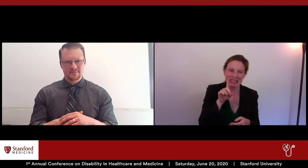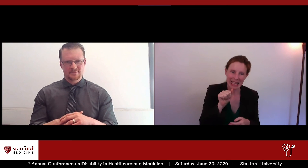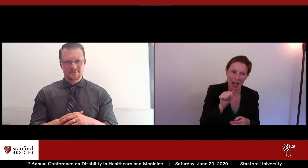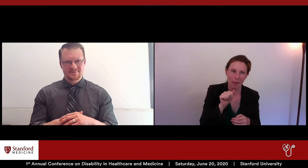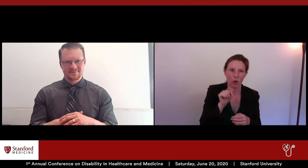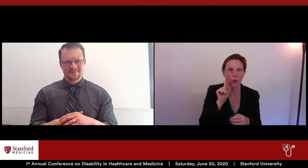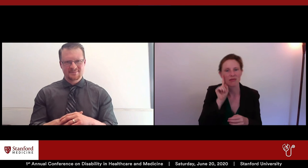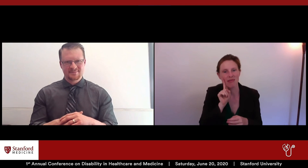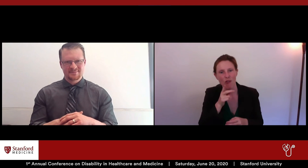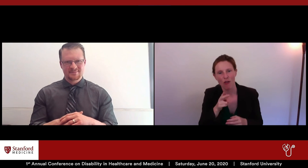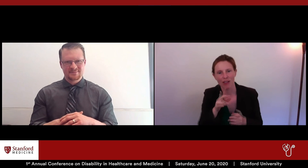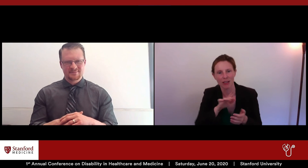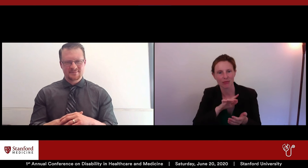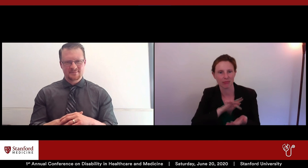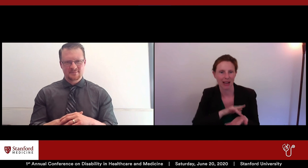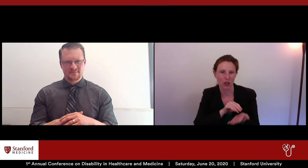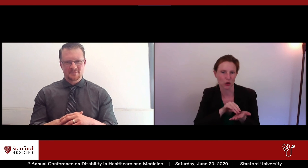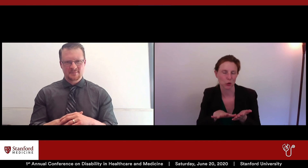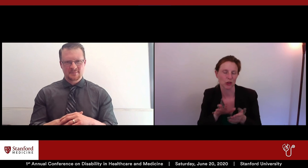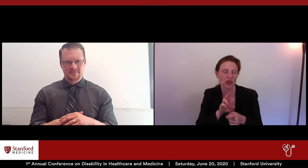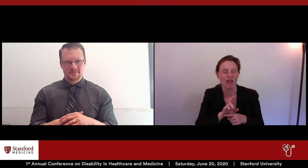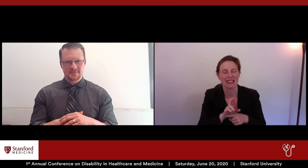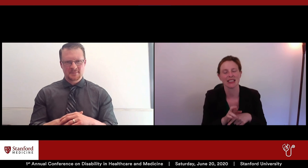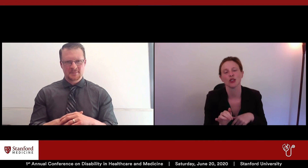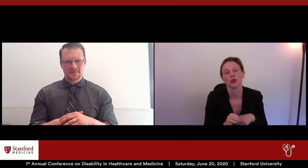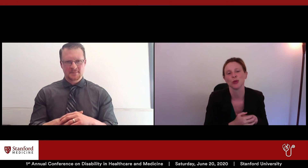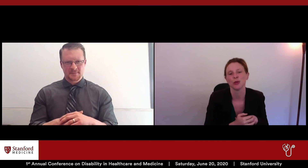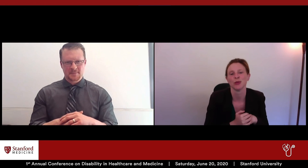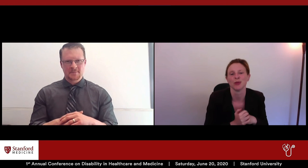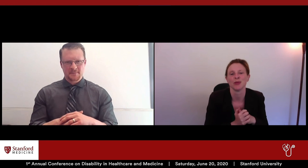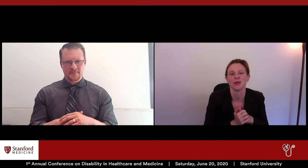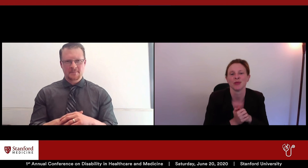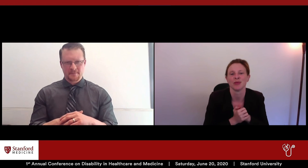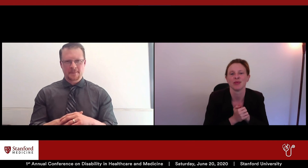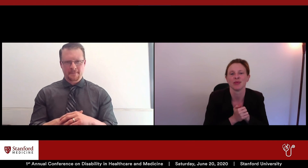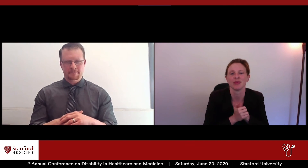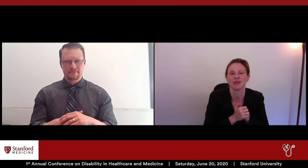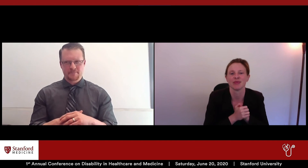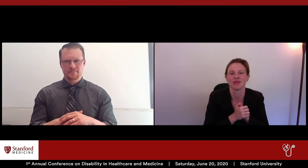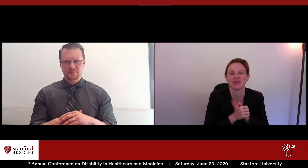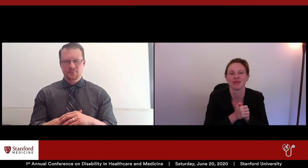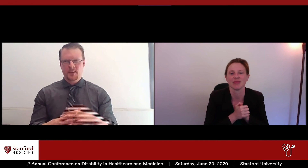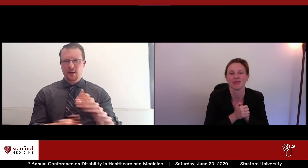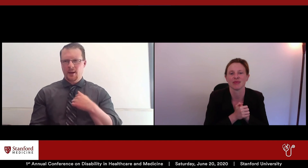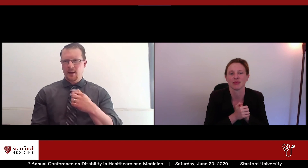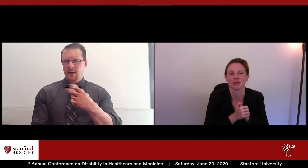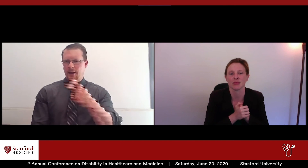"there are people in the audience "who are deaf or hard of hearing "as med students and residents, "so I'm sure they wanna know all this."